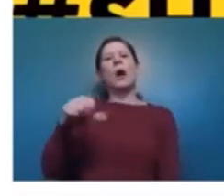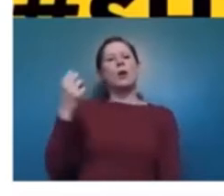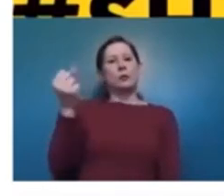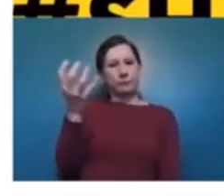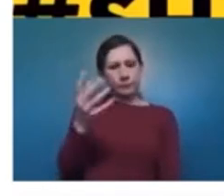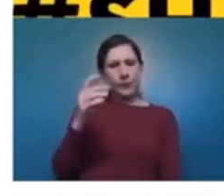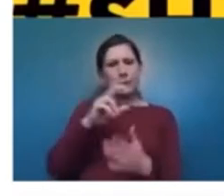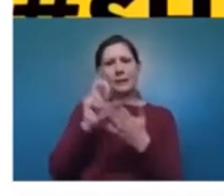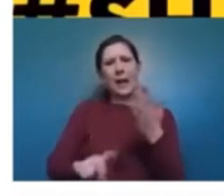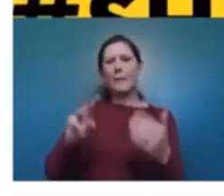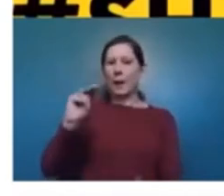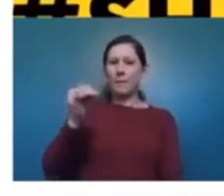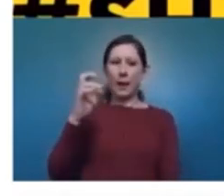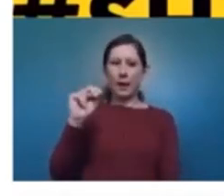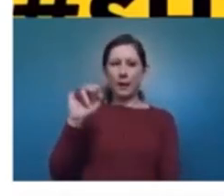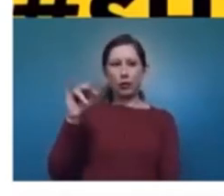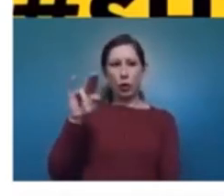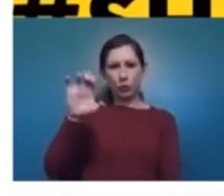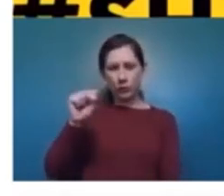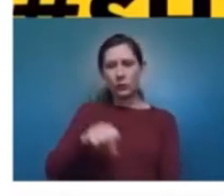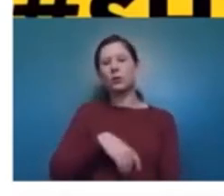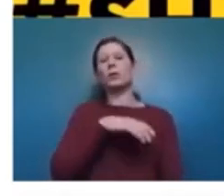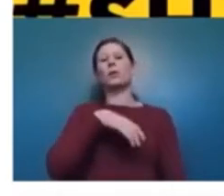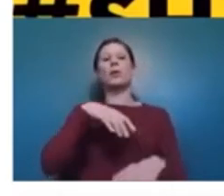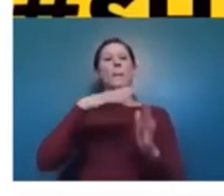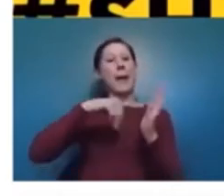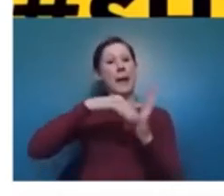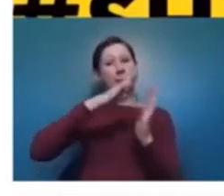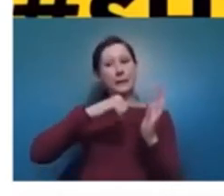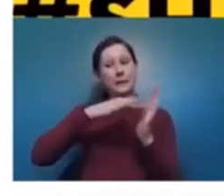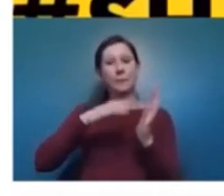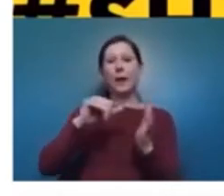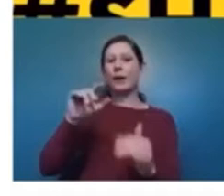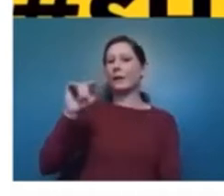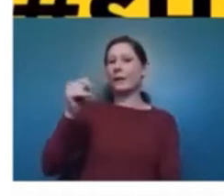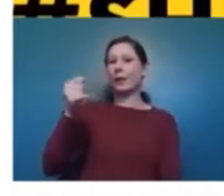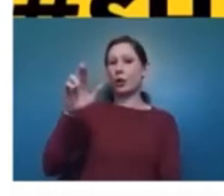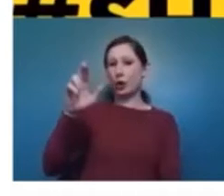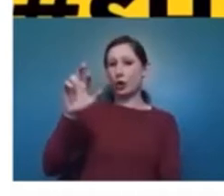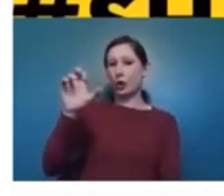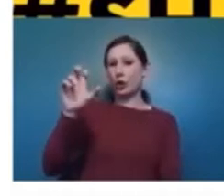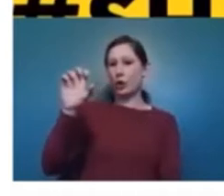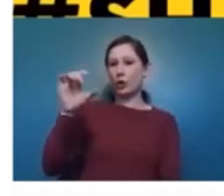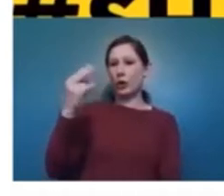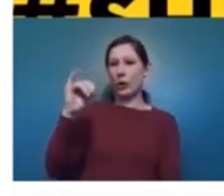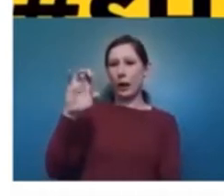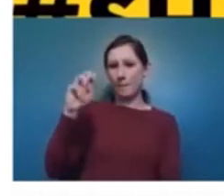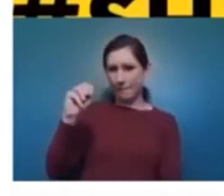Caliban by Omega Jones, to painting tutorials of Othello by artist Tielere Cheatem, which you can purchase after it airs